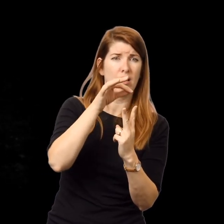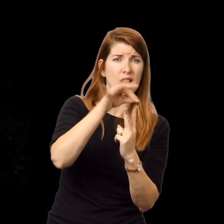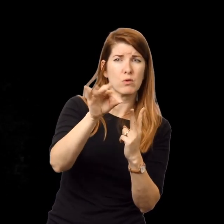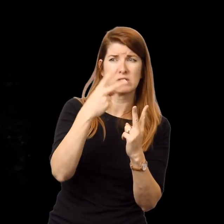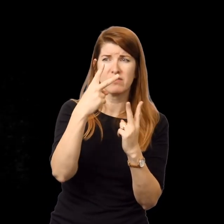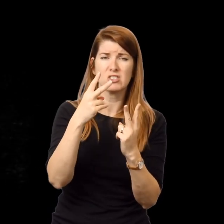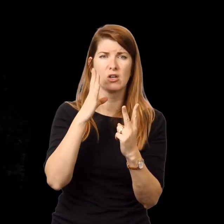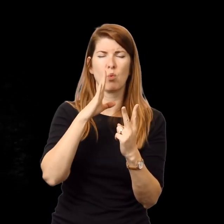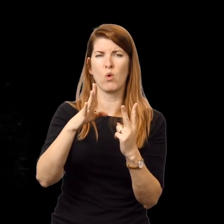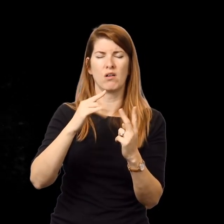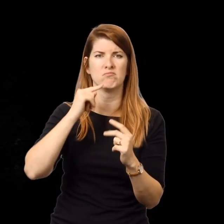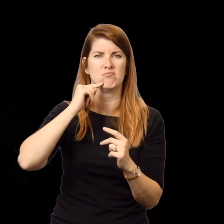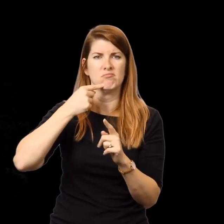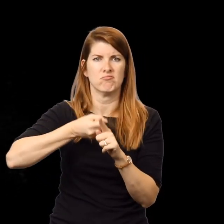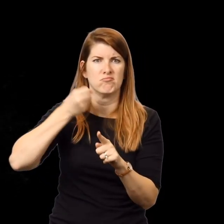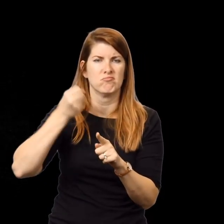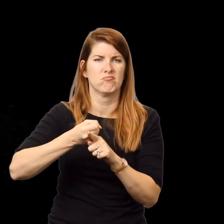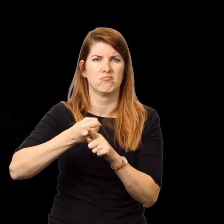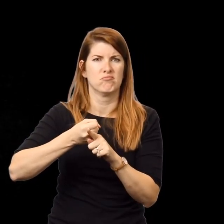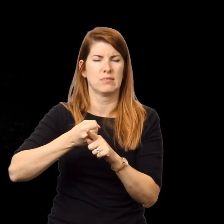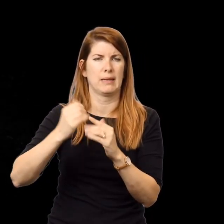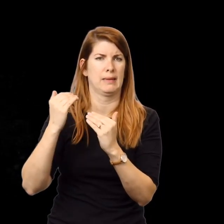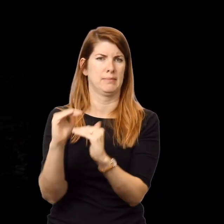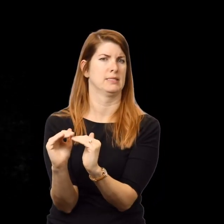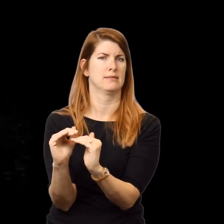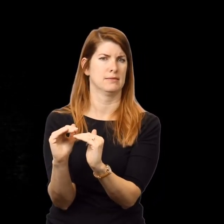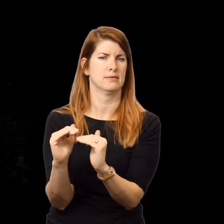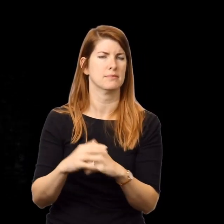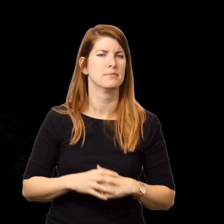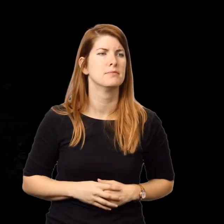in those areas is going to be severely hampered and limited.